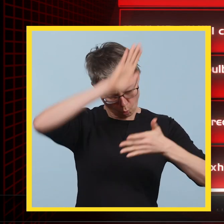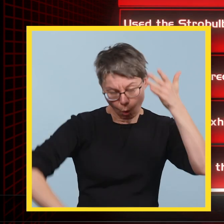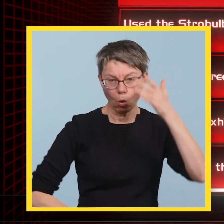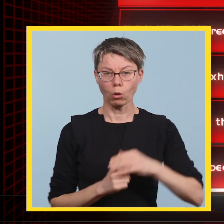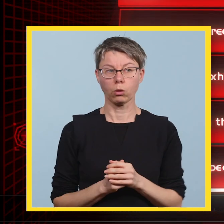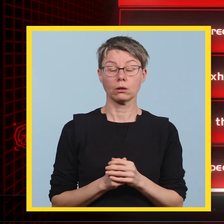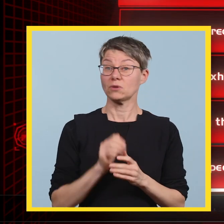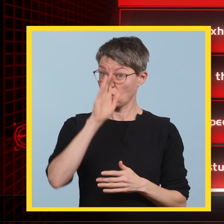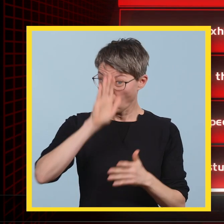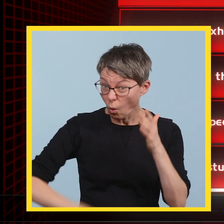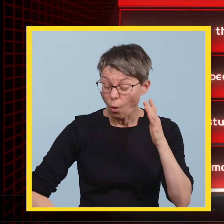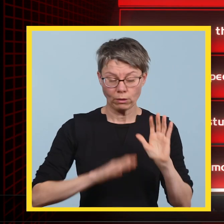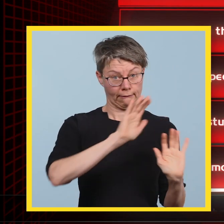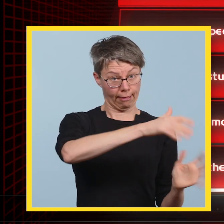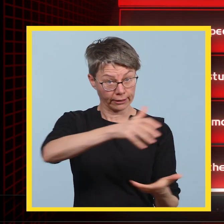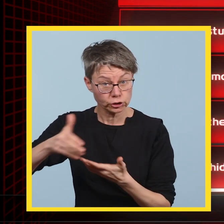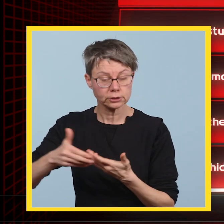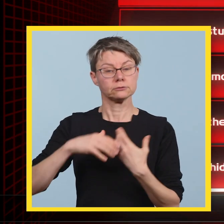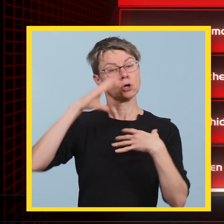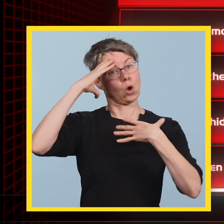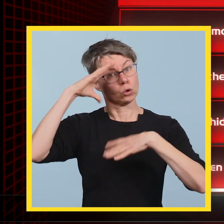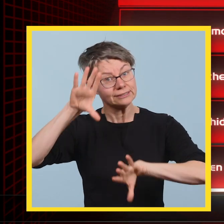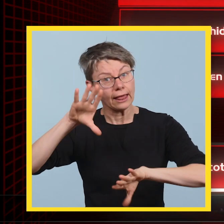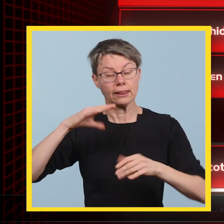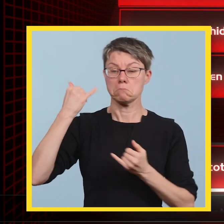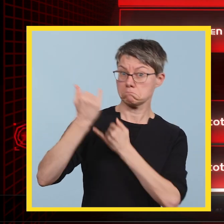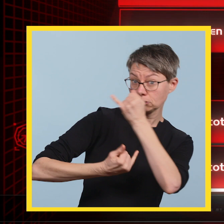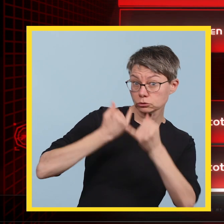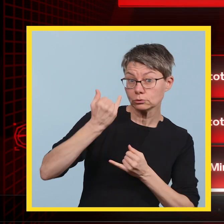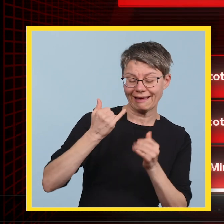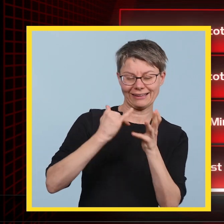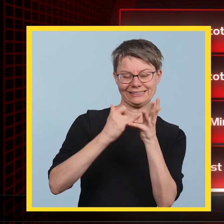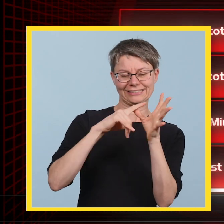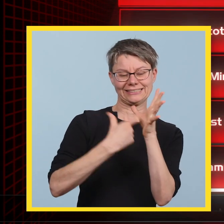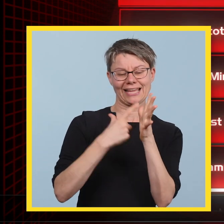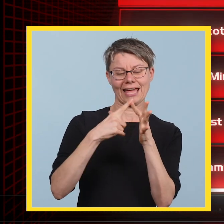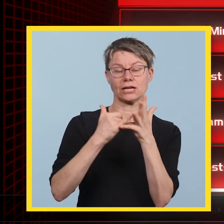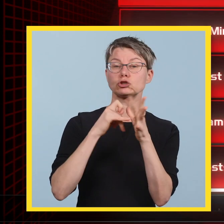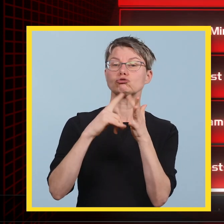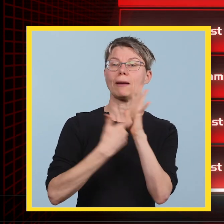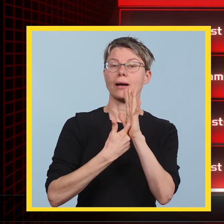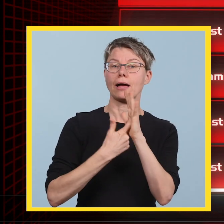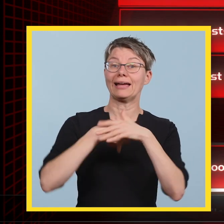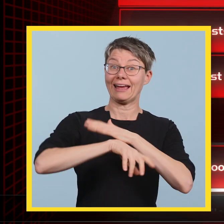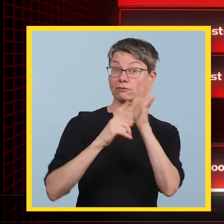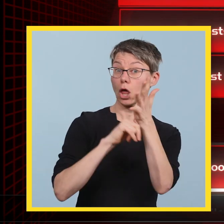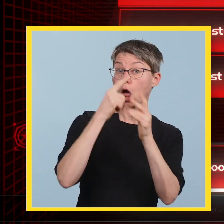So that's all of the collection, hotel, battle and scarescraper objectives listed in the log,